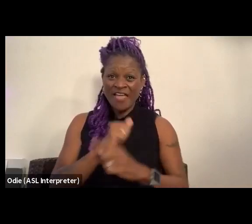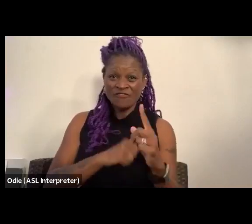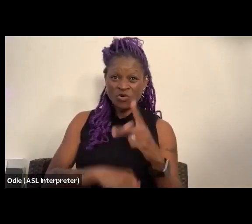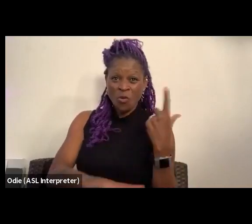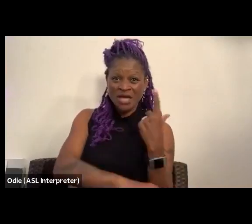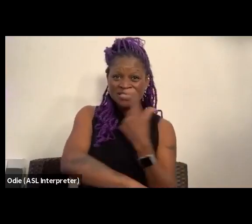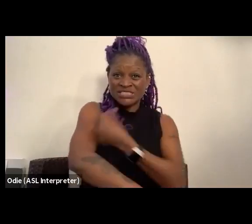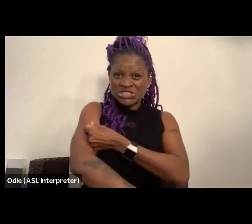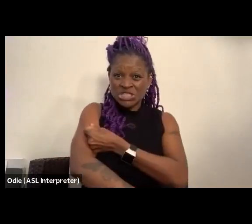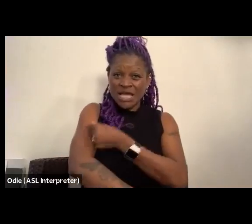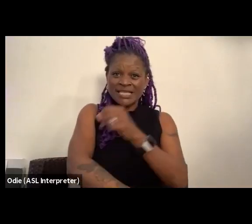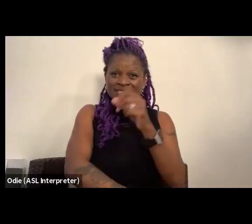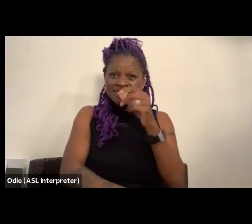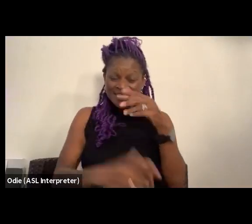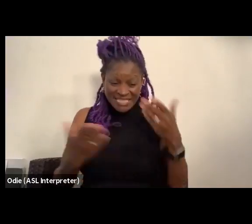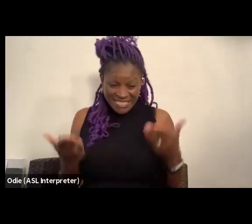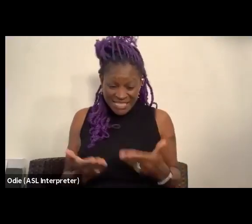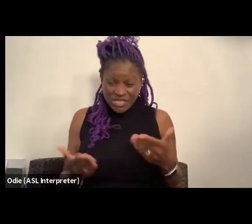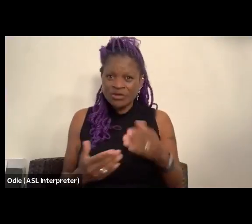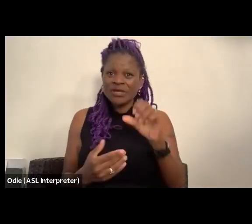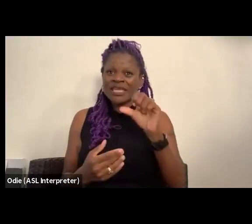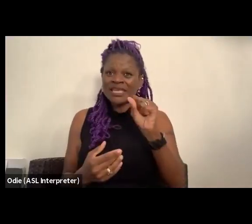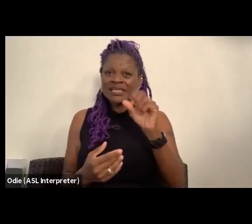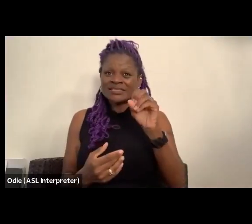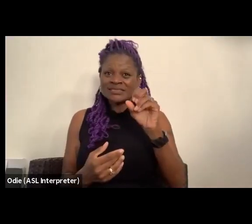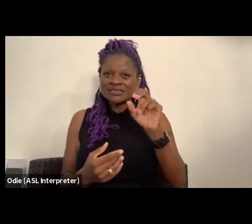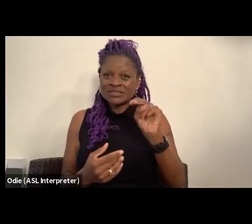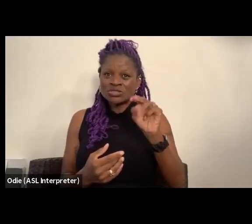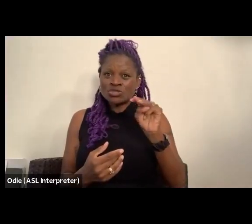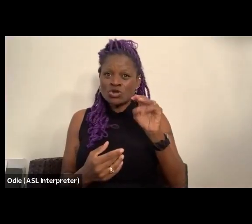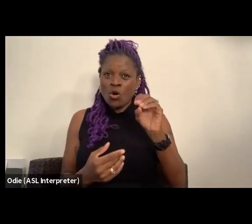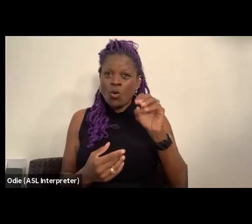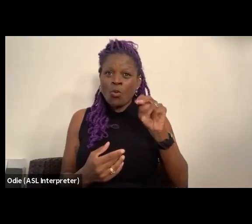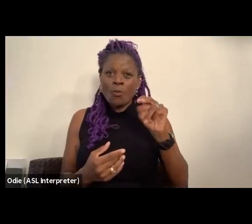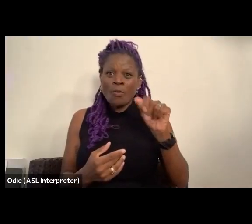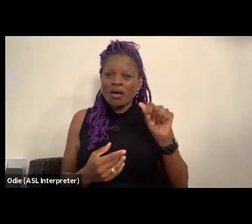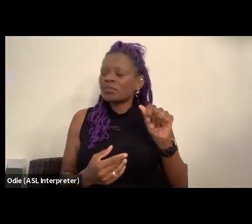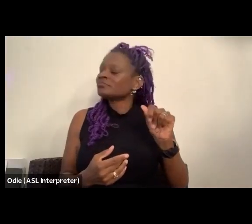patient until more appointments become available. That will happen very soon.